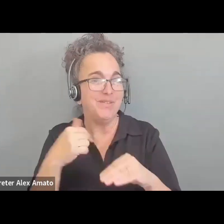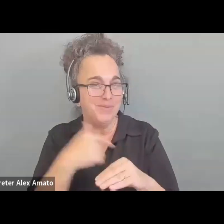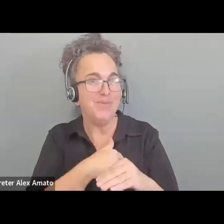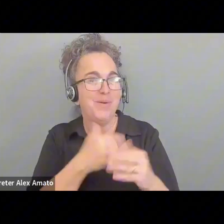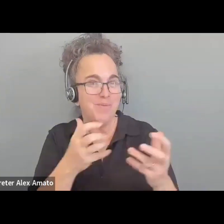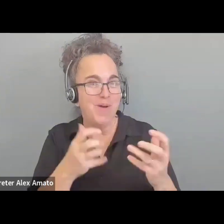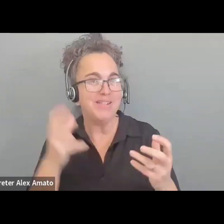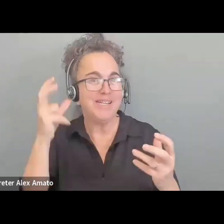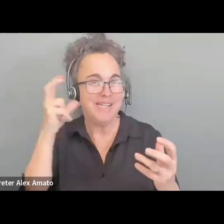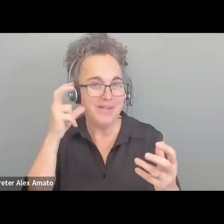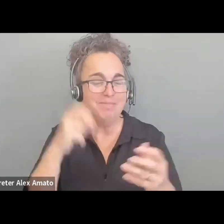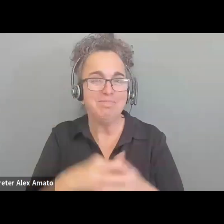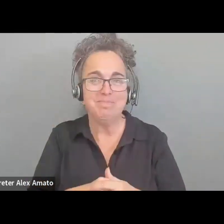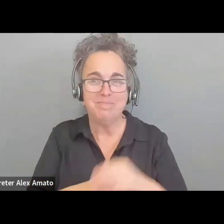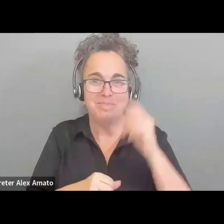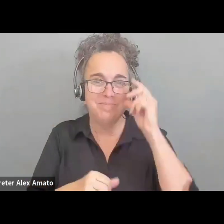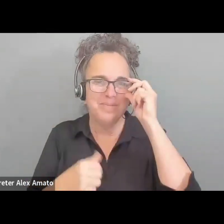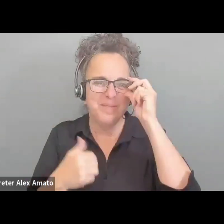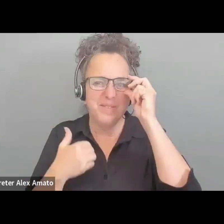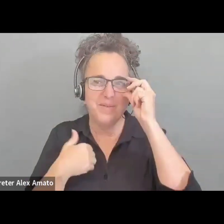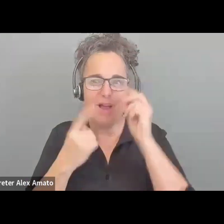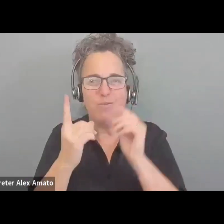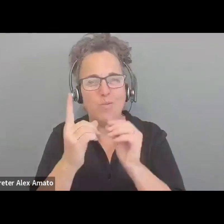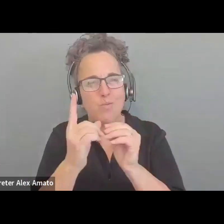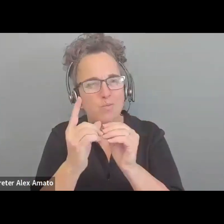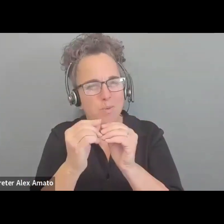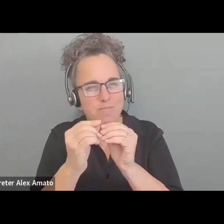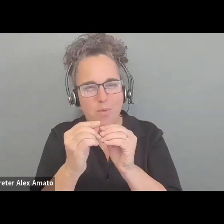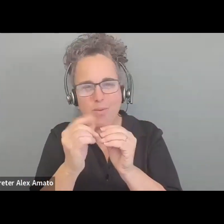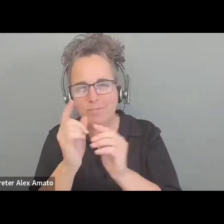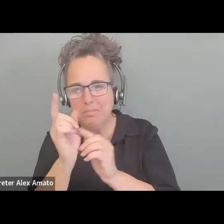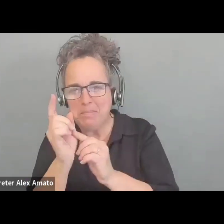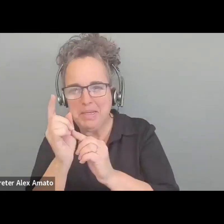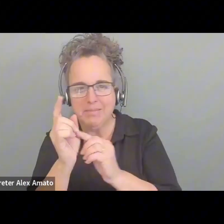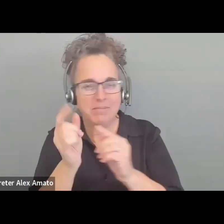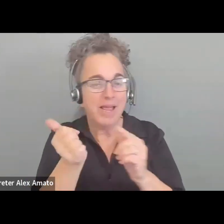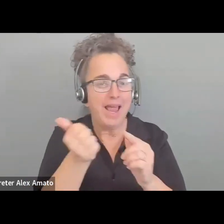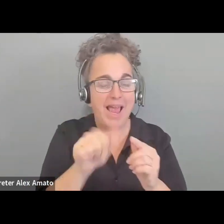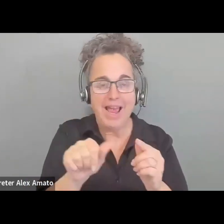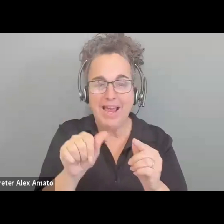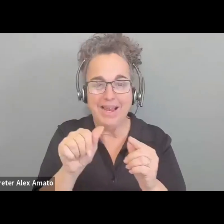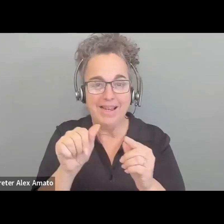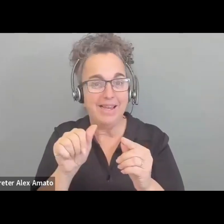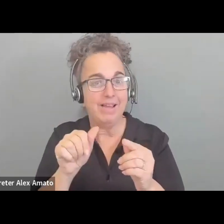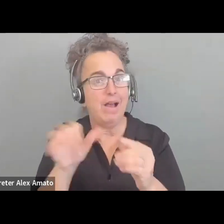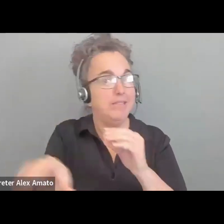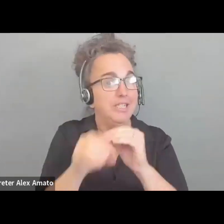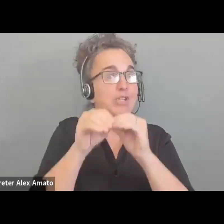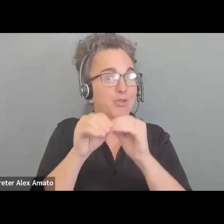but we have just another minute left here. Is there any advice you, what additional advice maybe